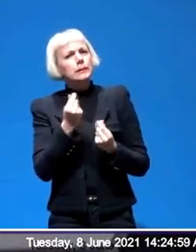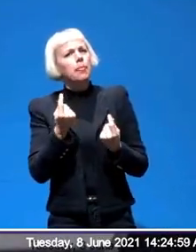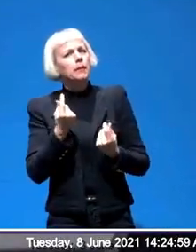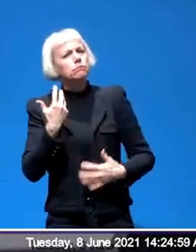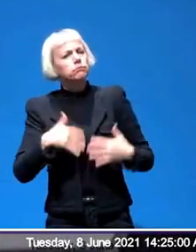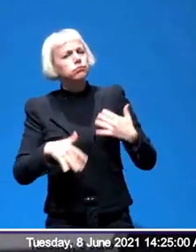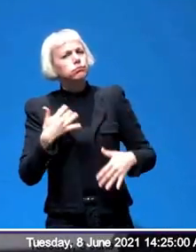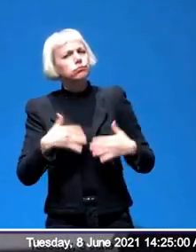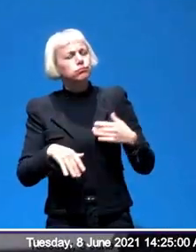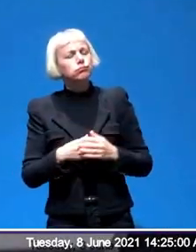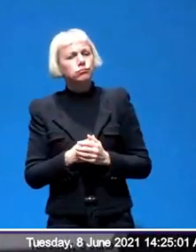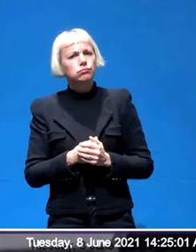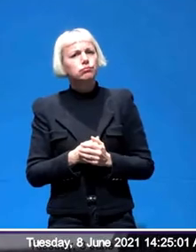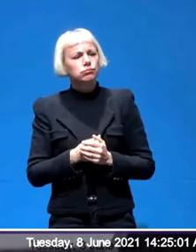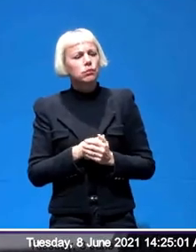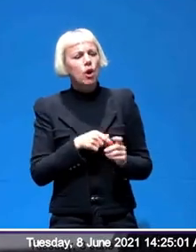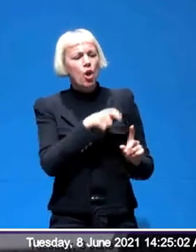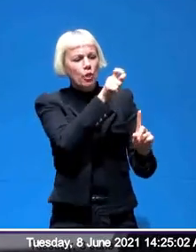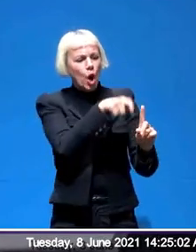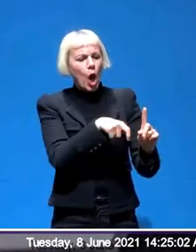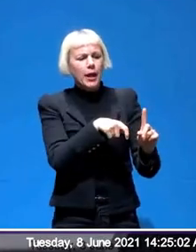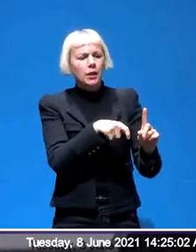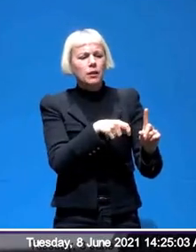know, hurting each other.